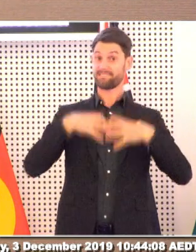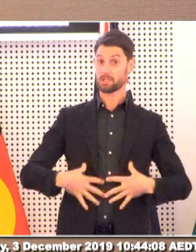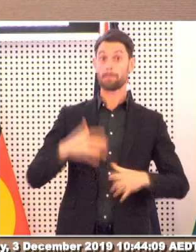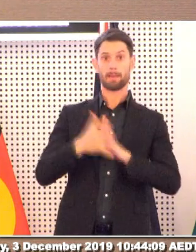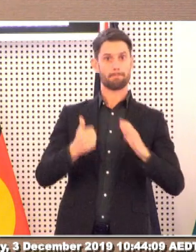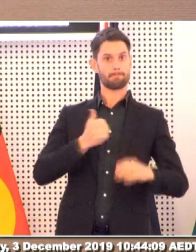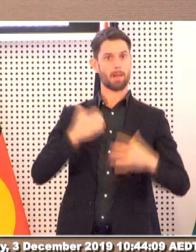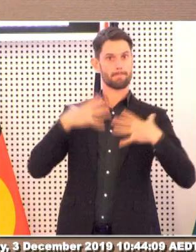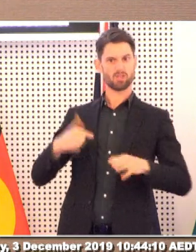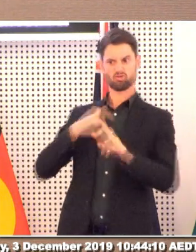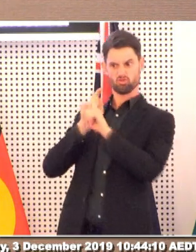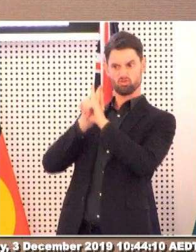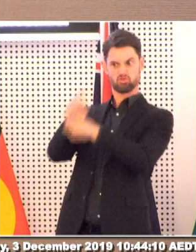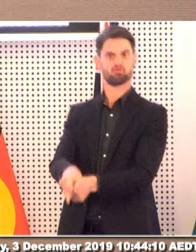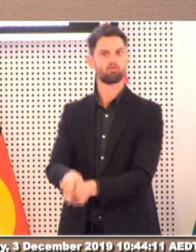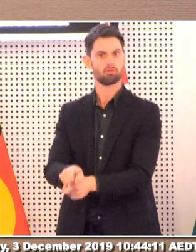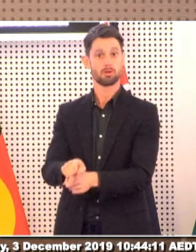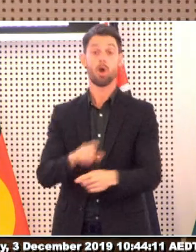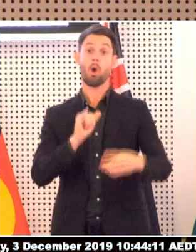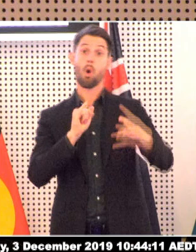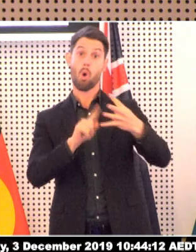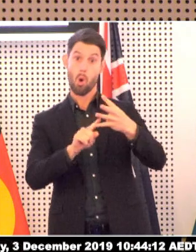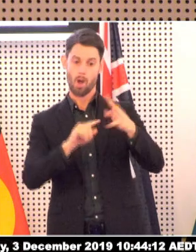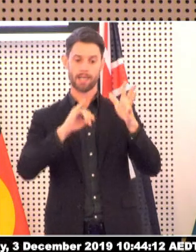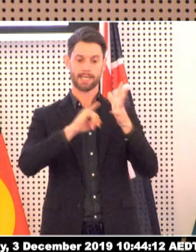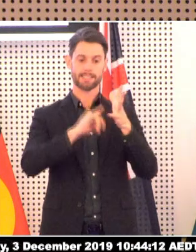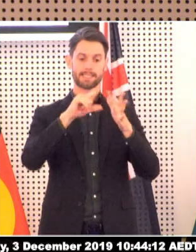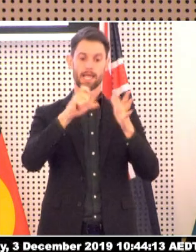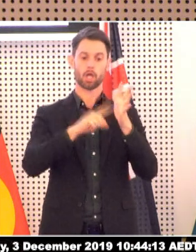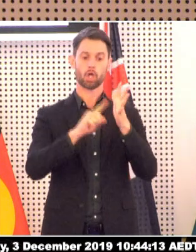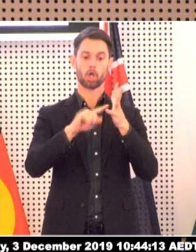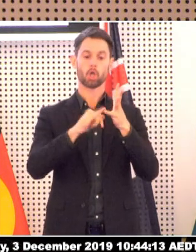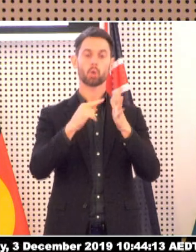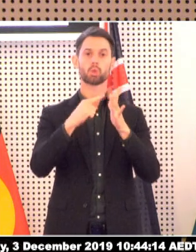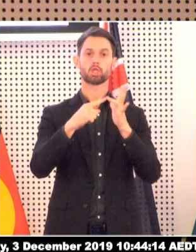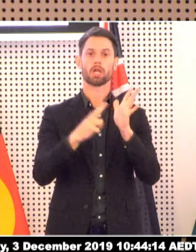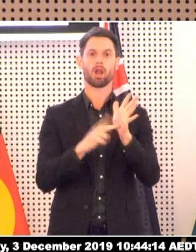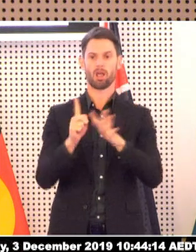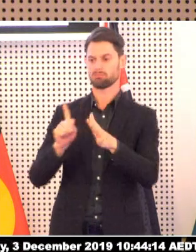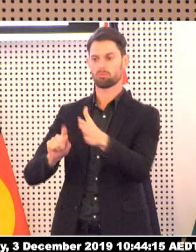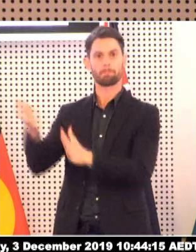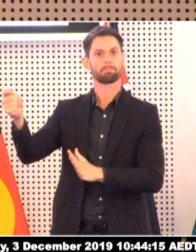and there is seclusion as well. So not very nice stuff at all. Can I just pause you there? Of course you can.